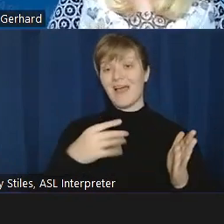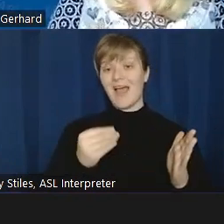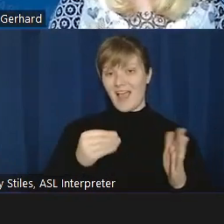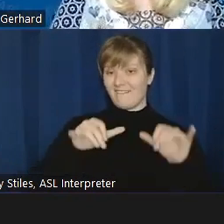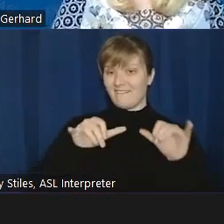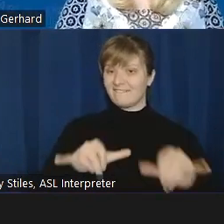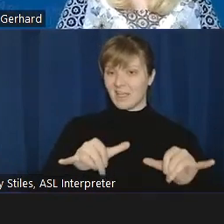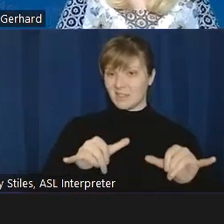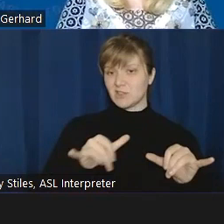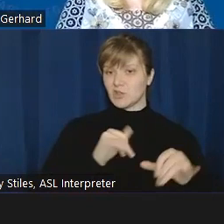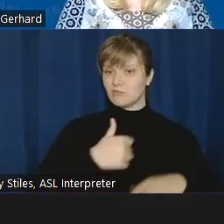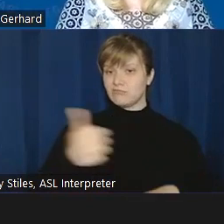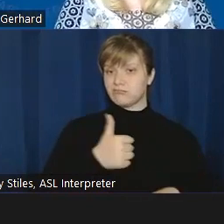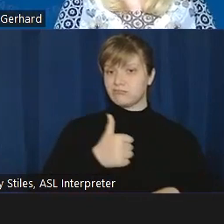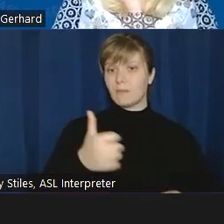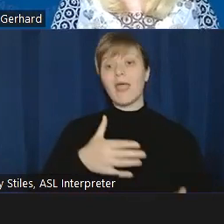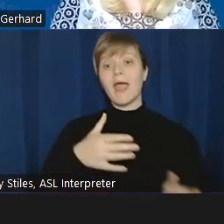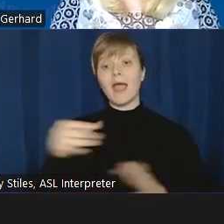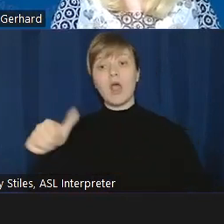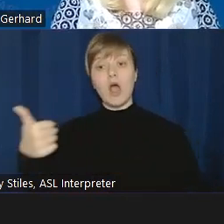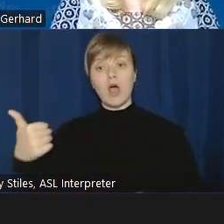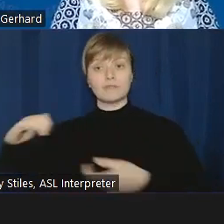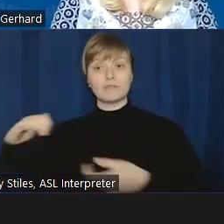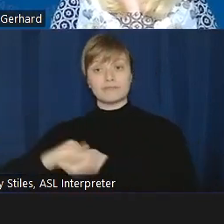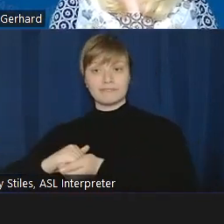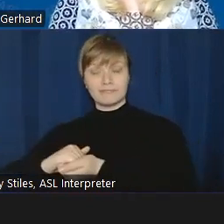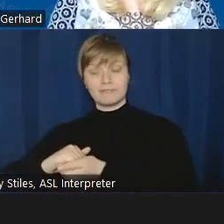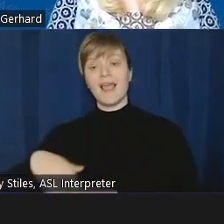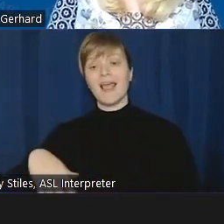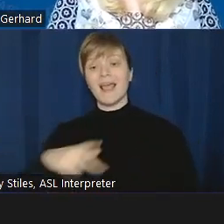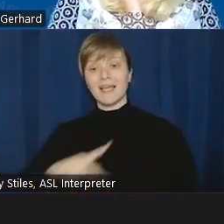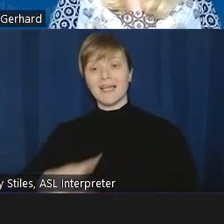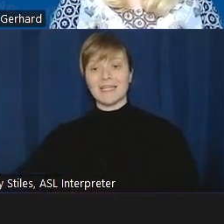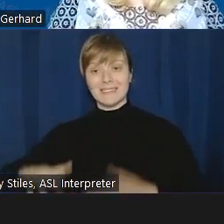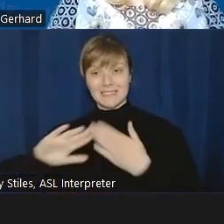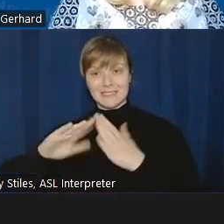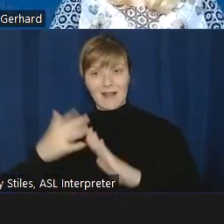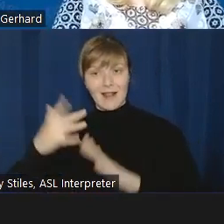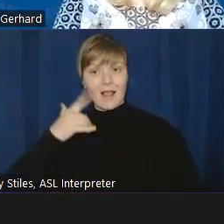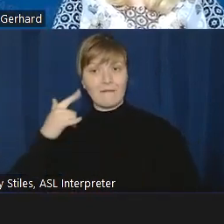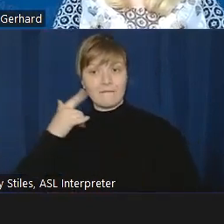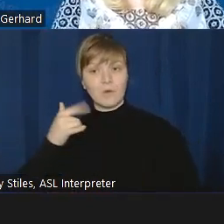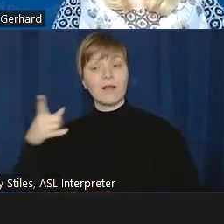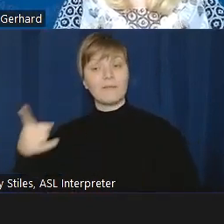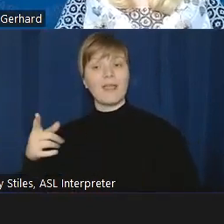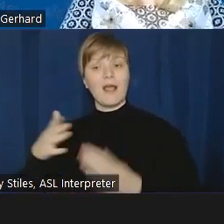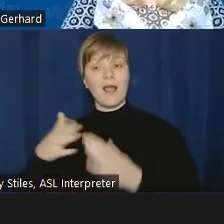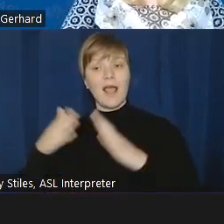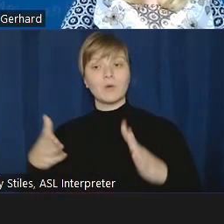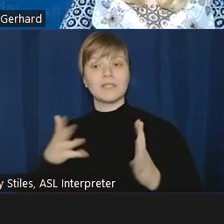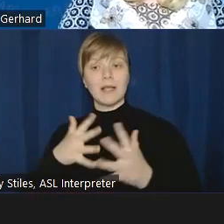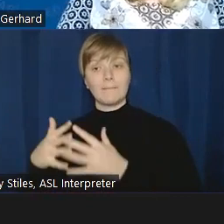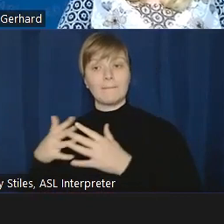in King City California, a House America partner, that serves an also underserved, mostly Hispanic